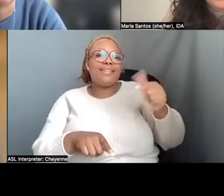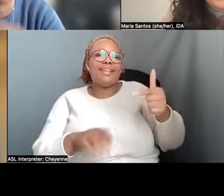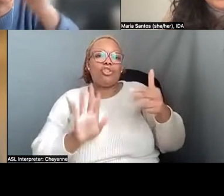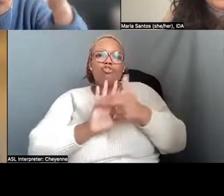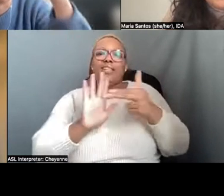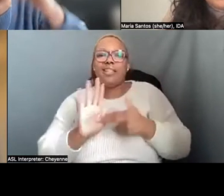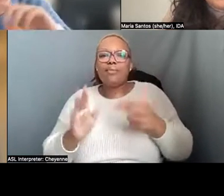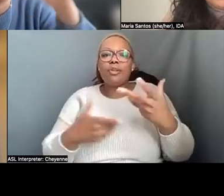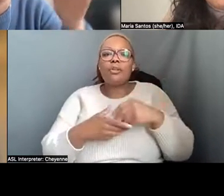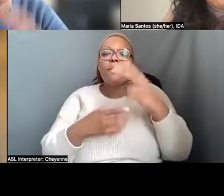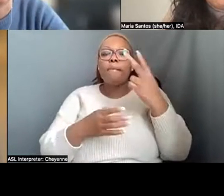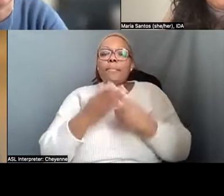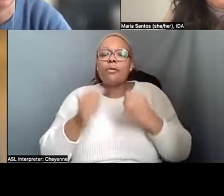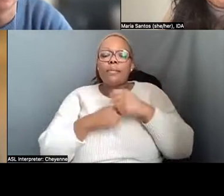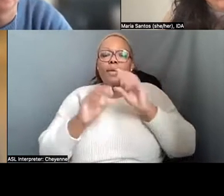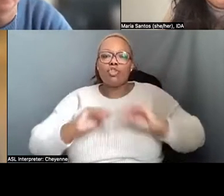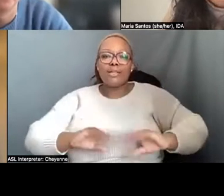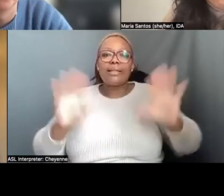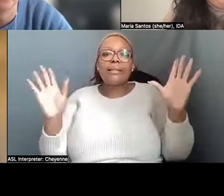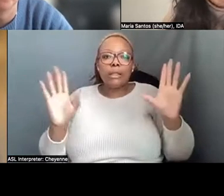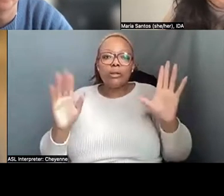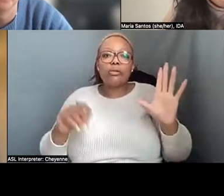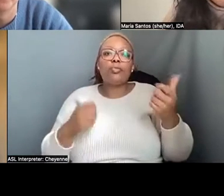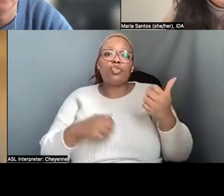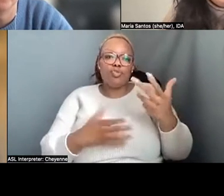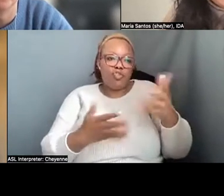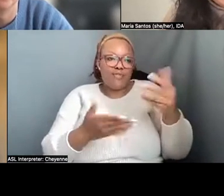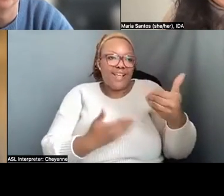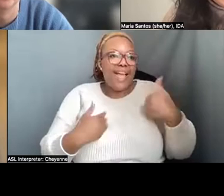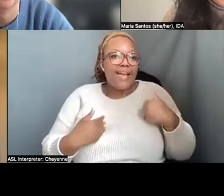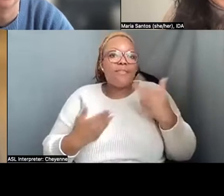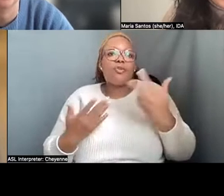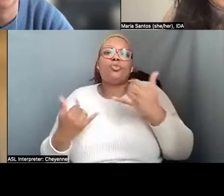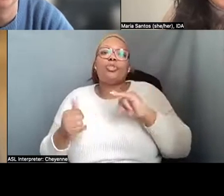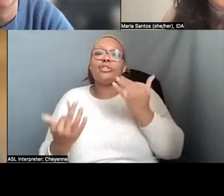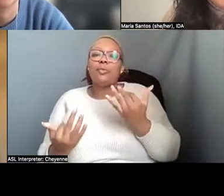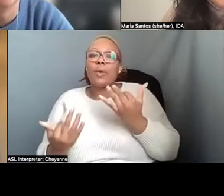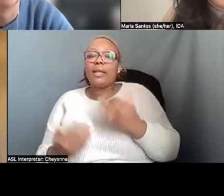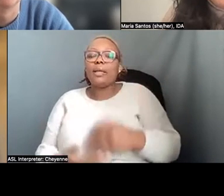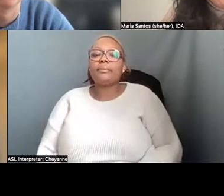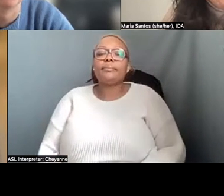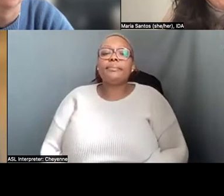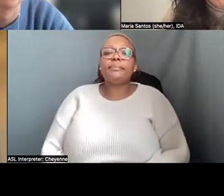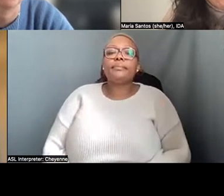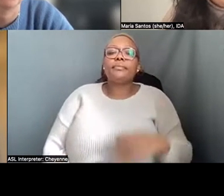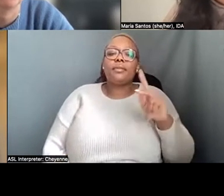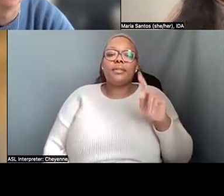Just be clear about which is which. Even I think we have seen two apply.